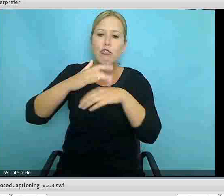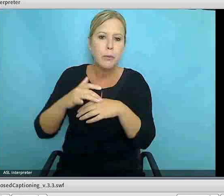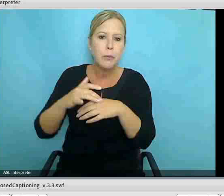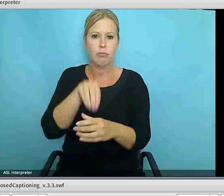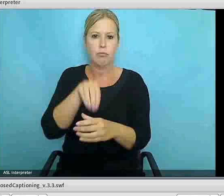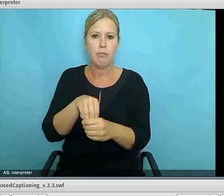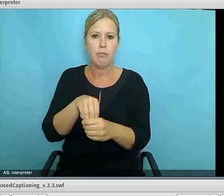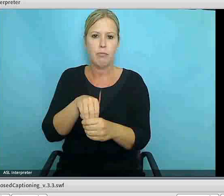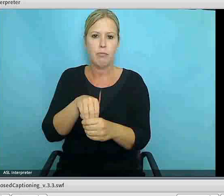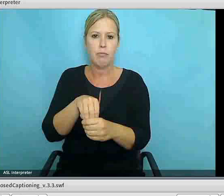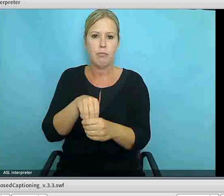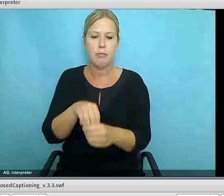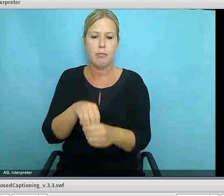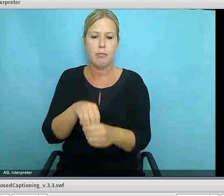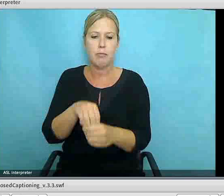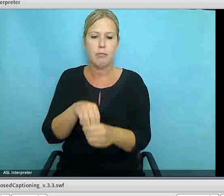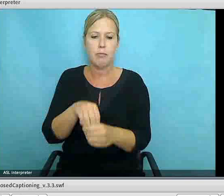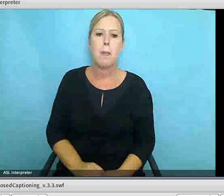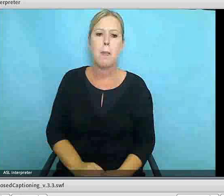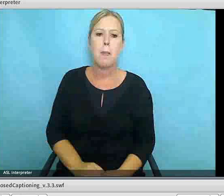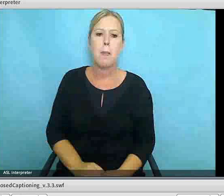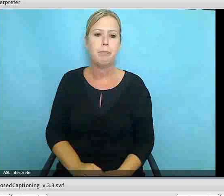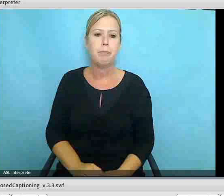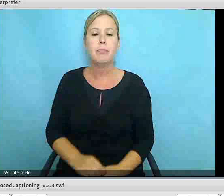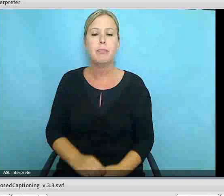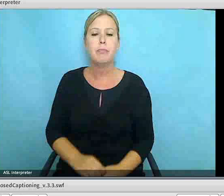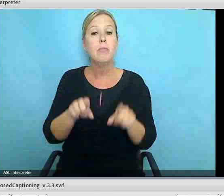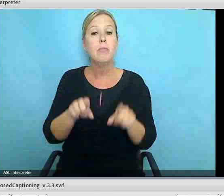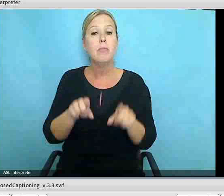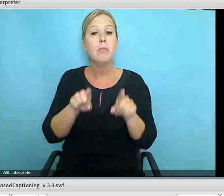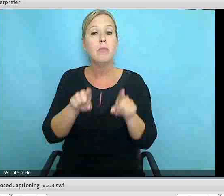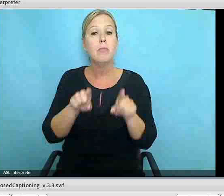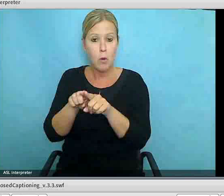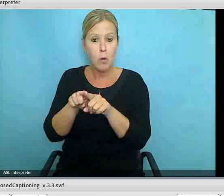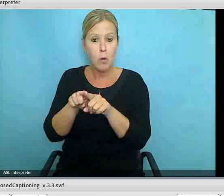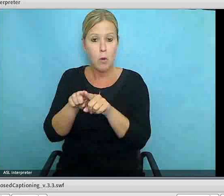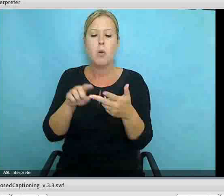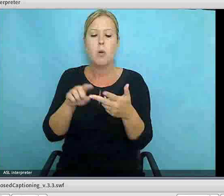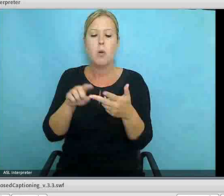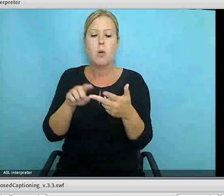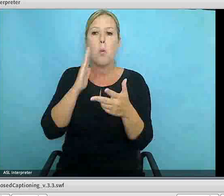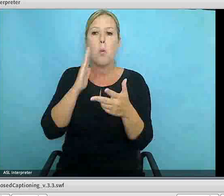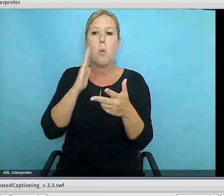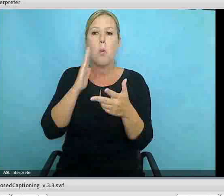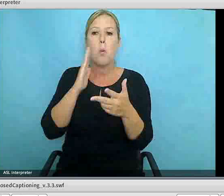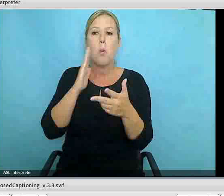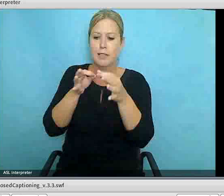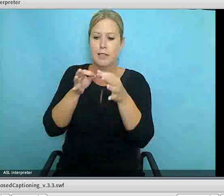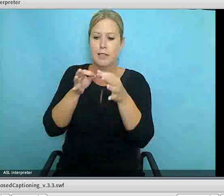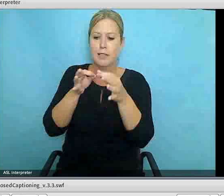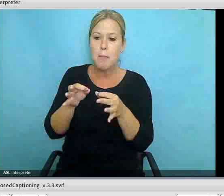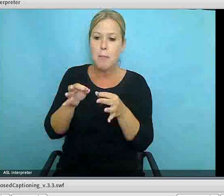It describes the options for signing up and ways to tell MassHealth if a person does or